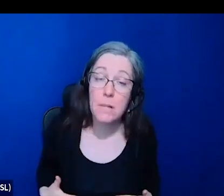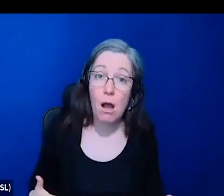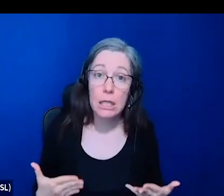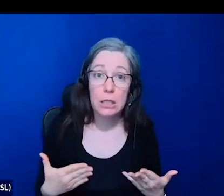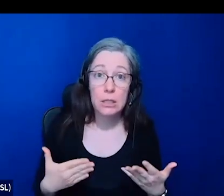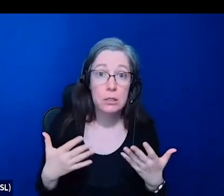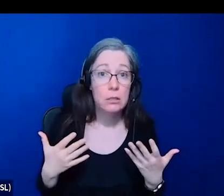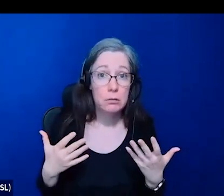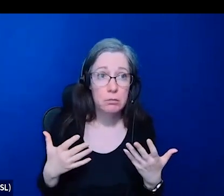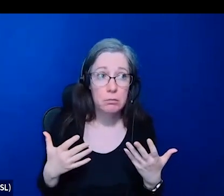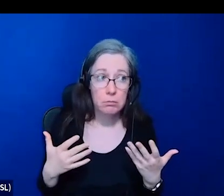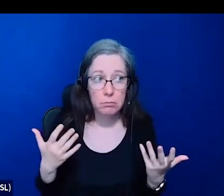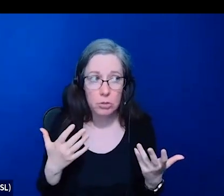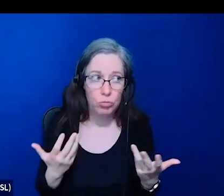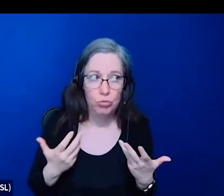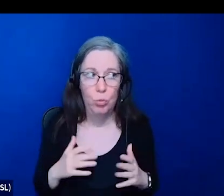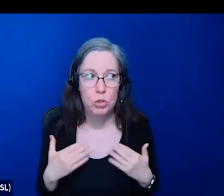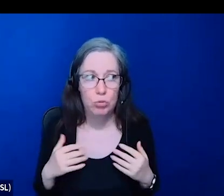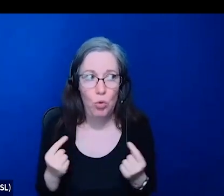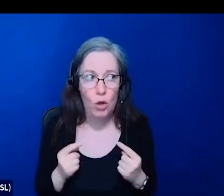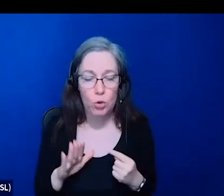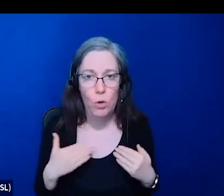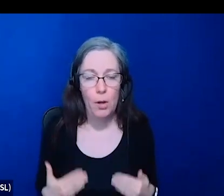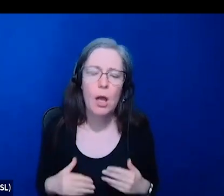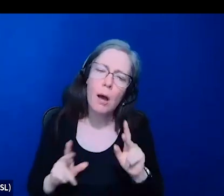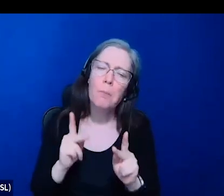in ways that you don't want to harm your body because people take risks going to space,